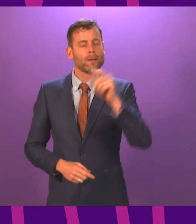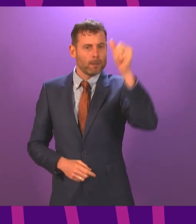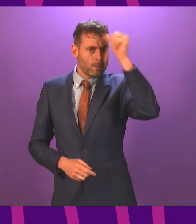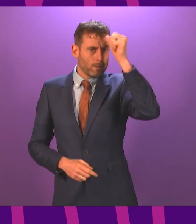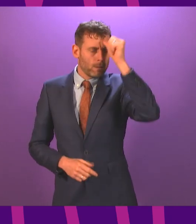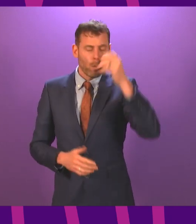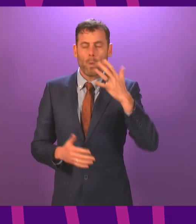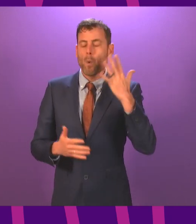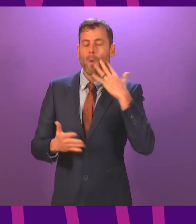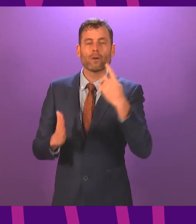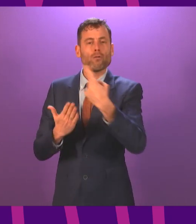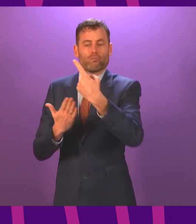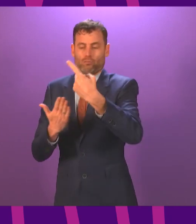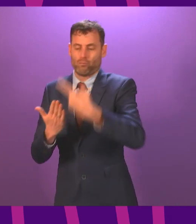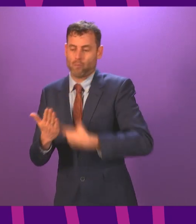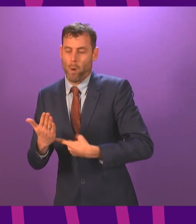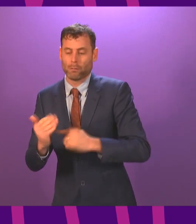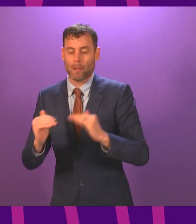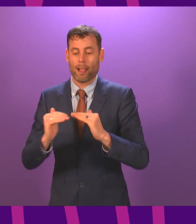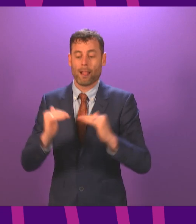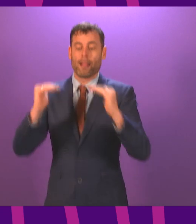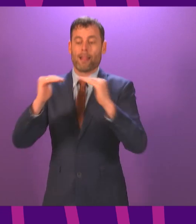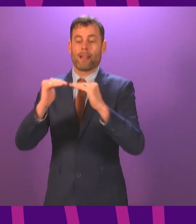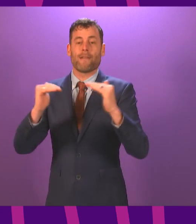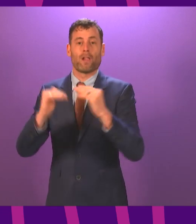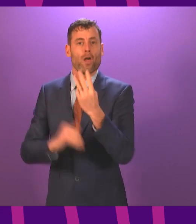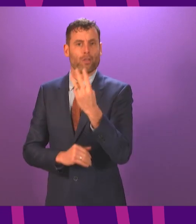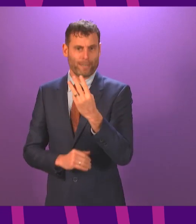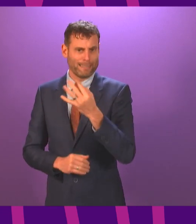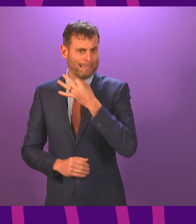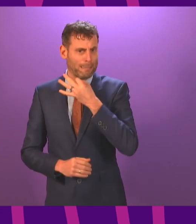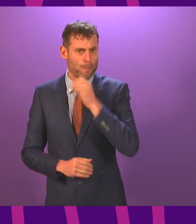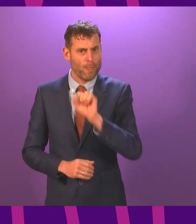the economic and social impact for any area of a move up to level 3, we have decided to